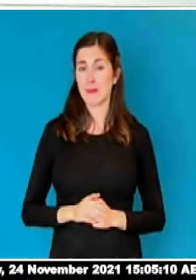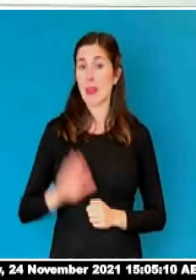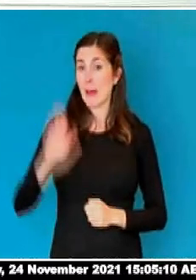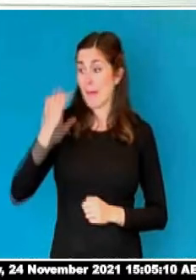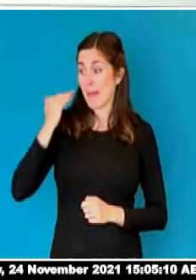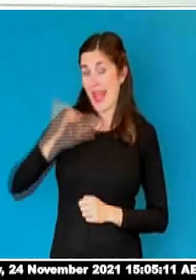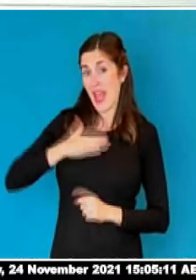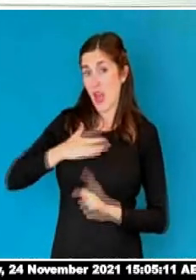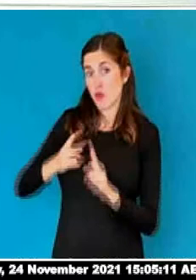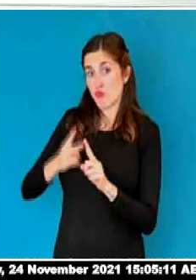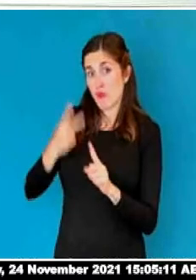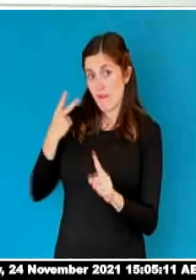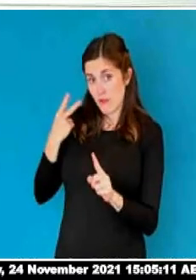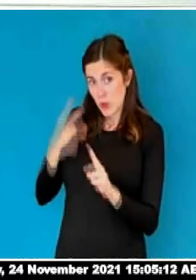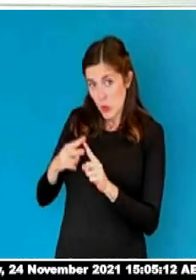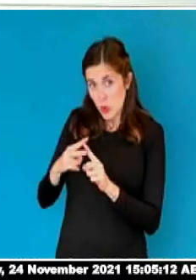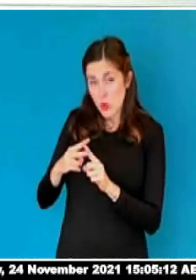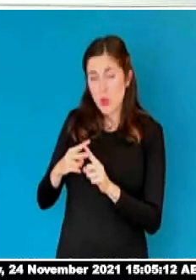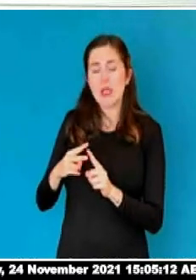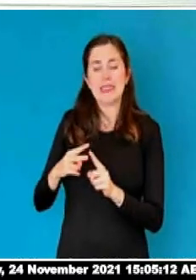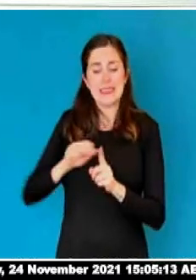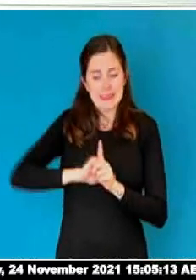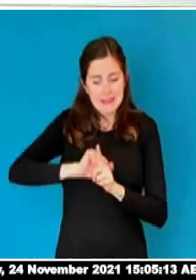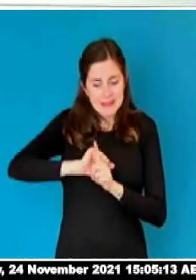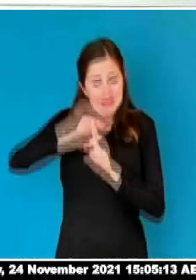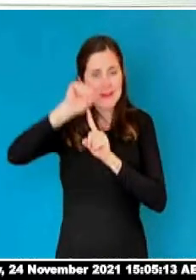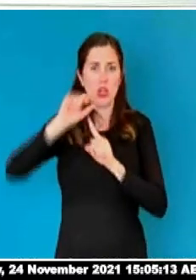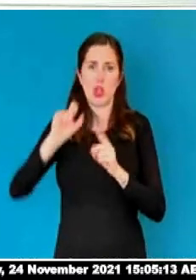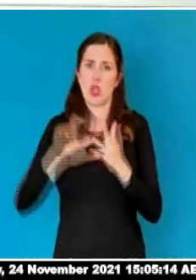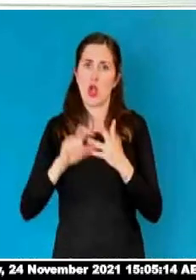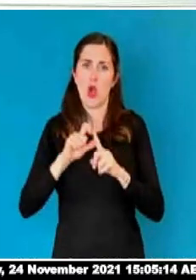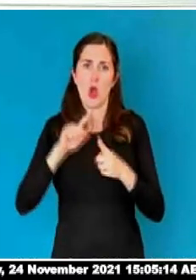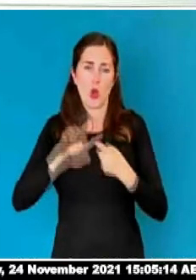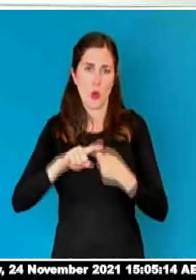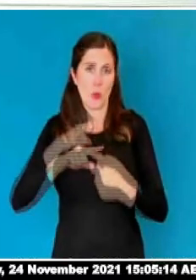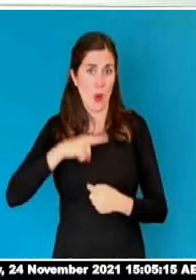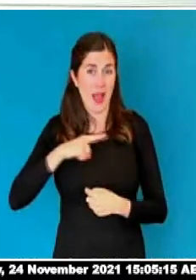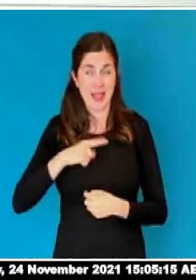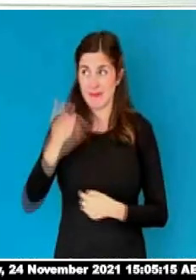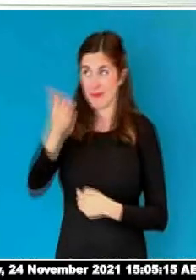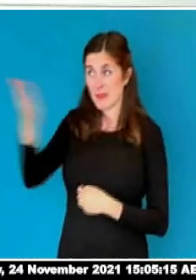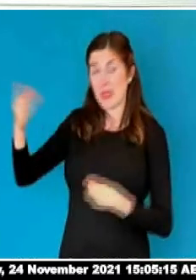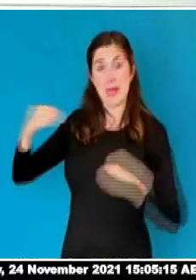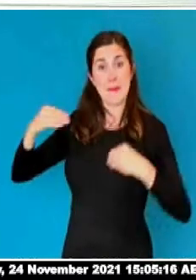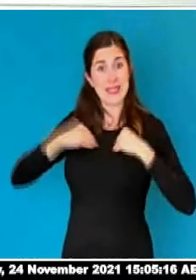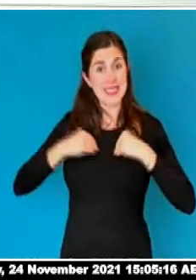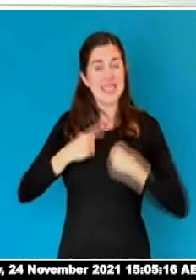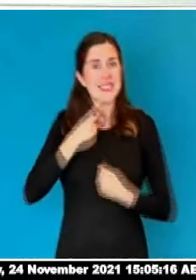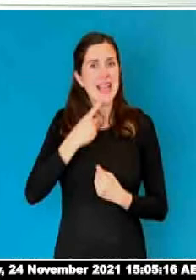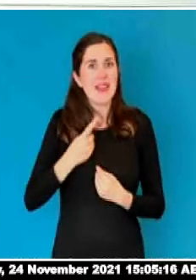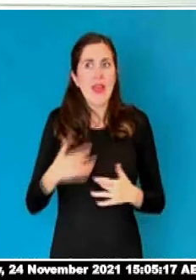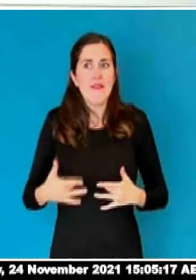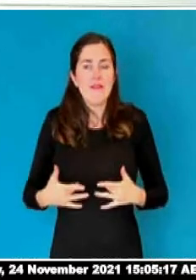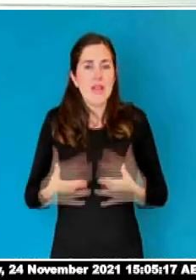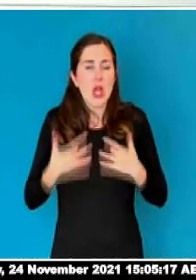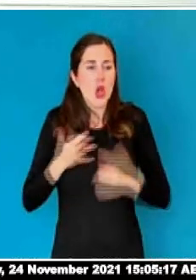employers, potentially a lack of appreciation that they owe as great a duty